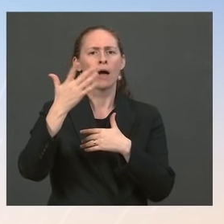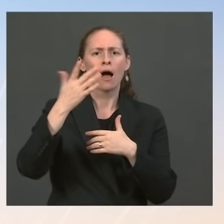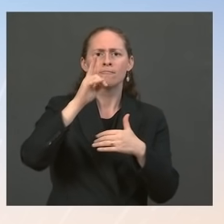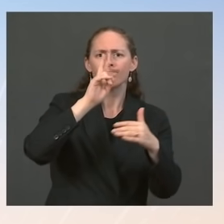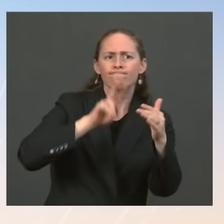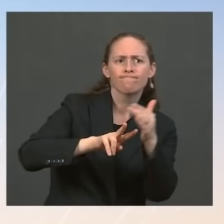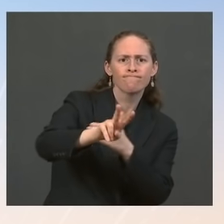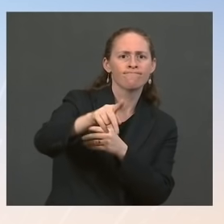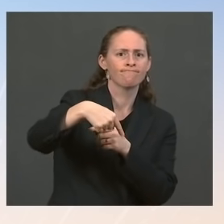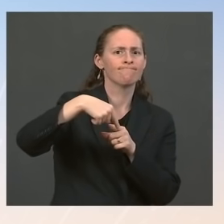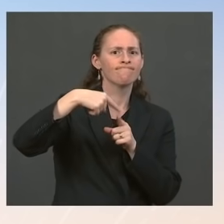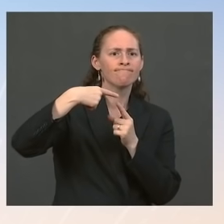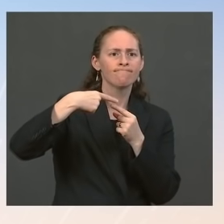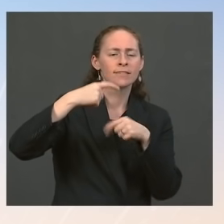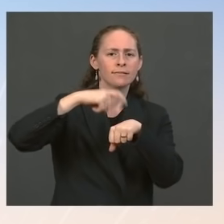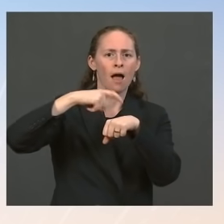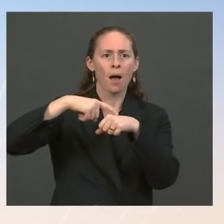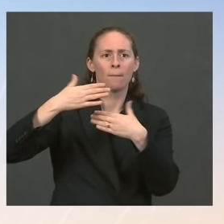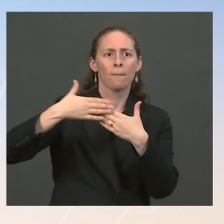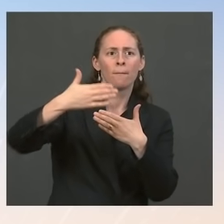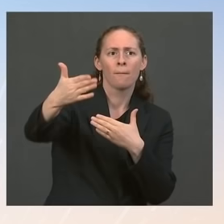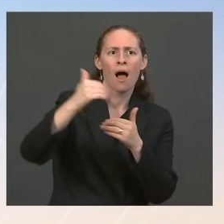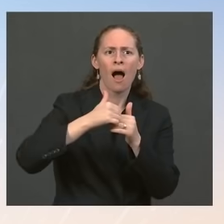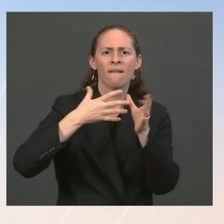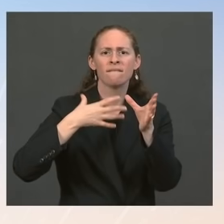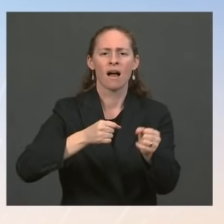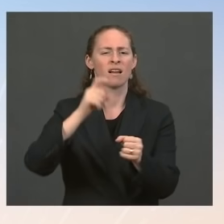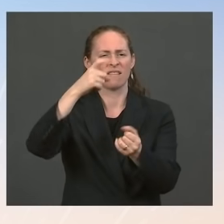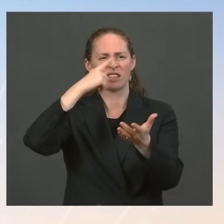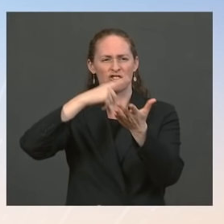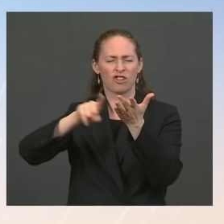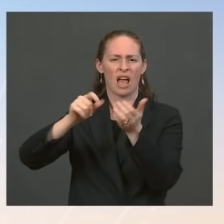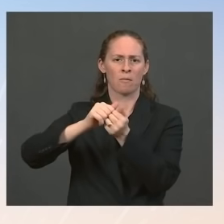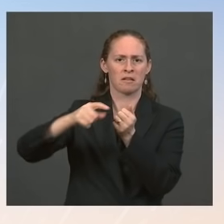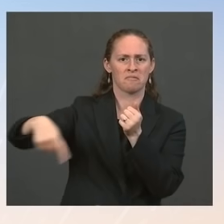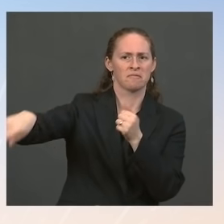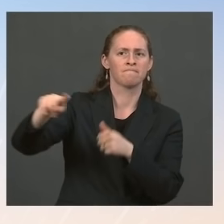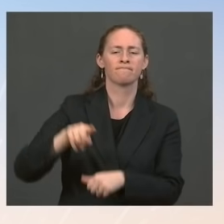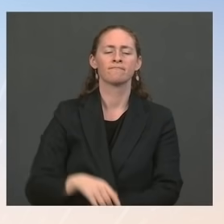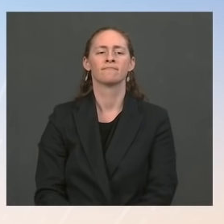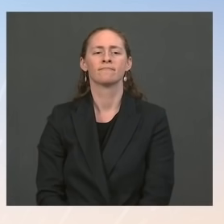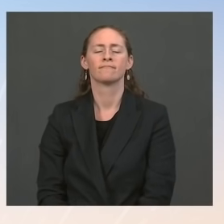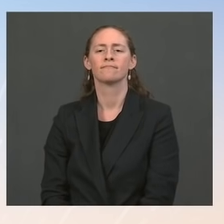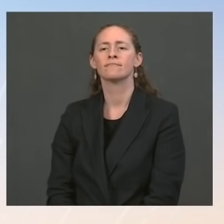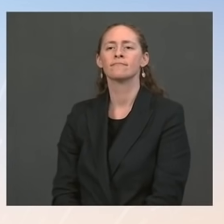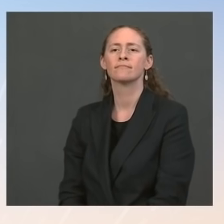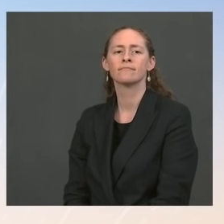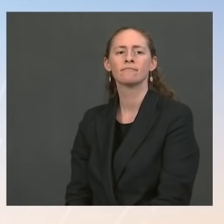I'd have to check with our economists in the Labor Department. George, go ahead. The Press: Thanks, Jen. It's hard to find a good precedent